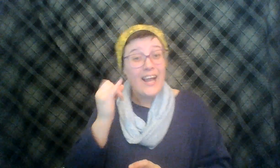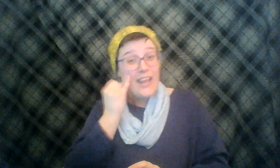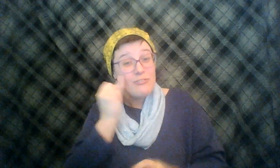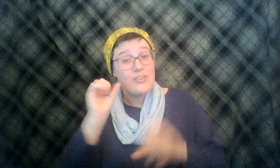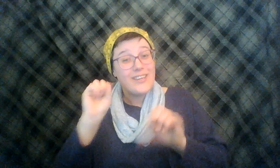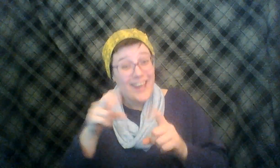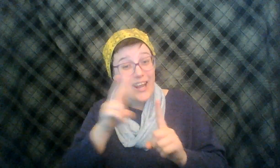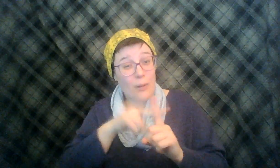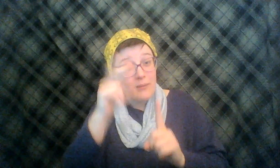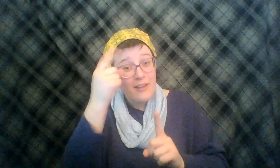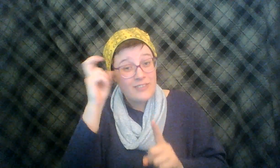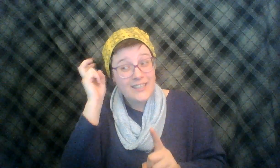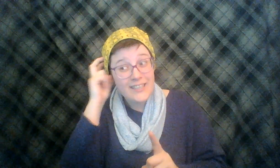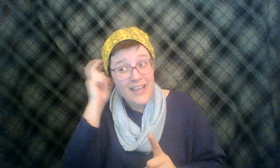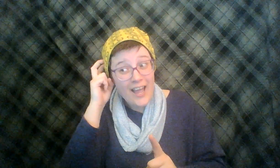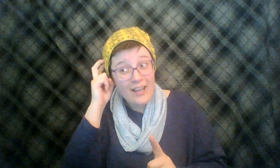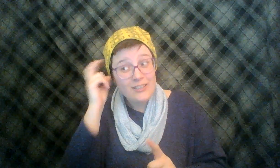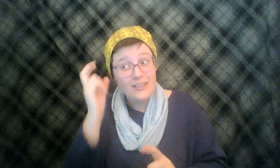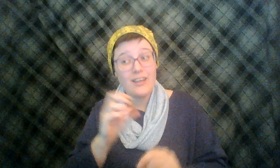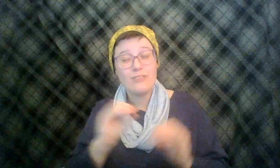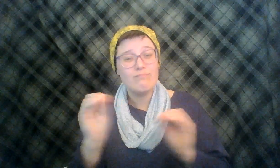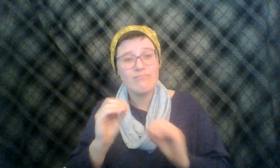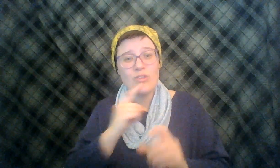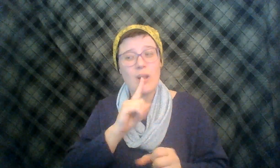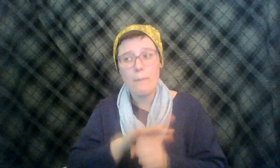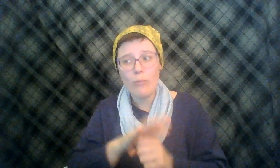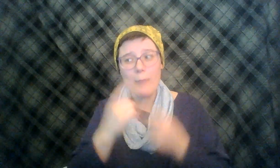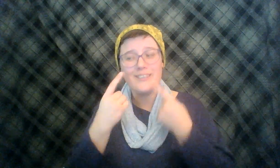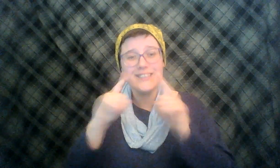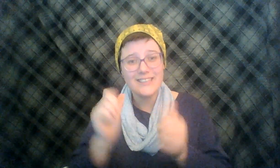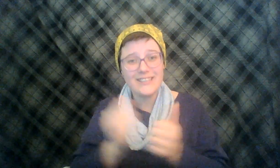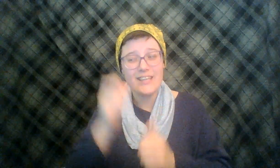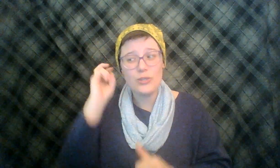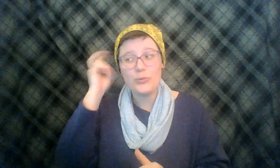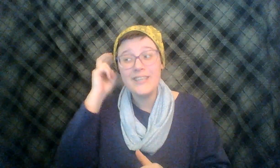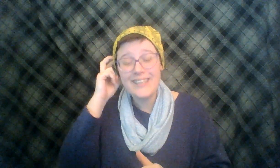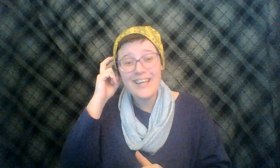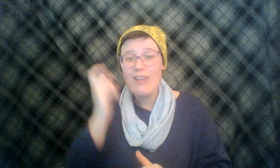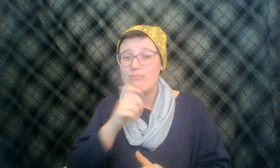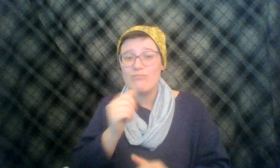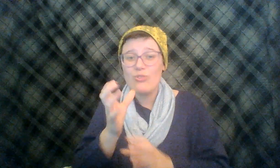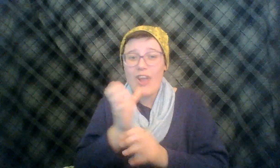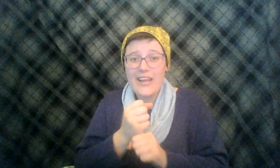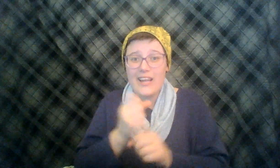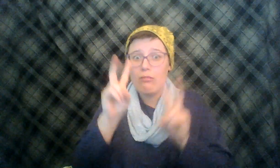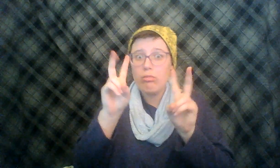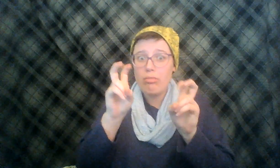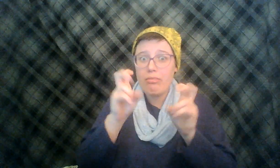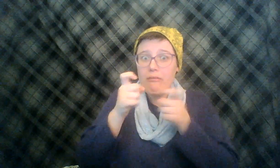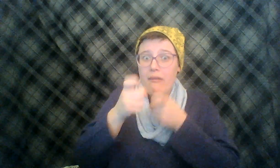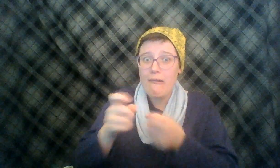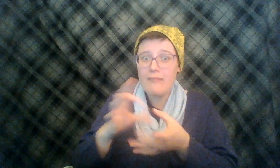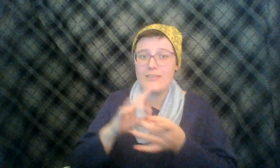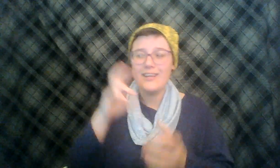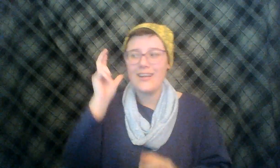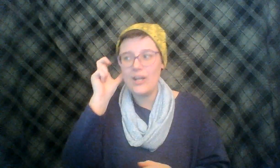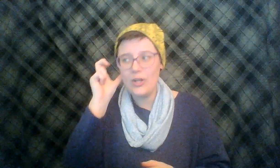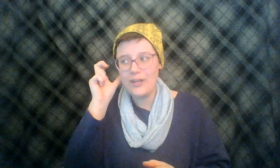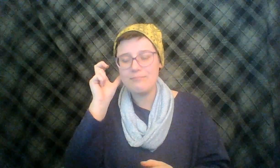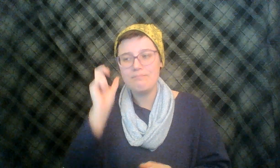and b) even those who are eligible to receive them are not guaranteed this “gift of hearing.”